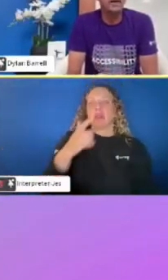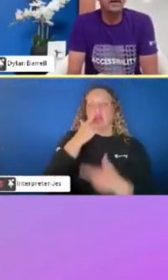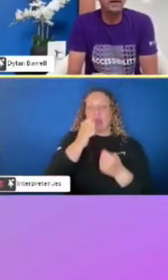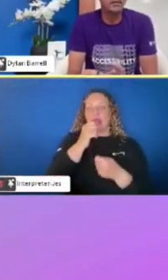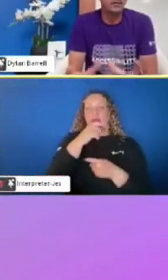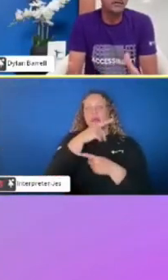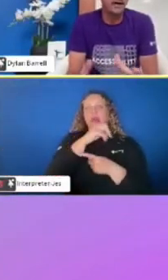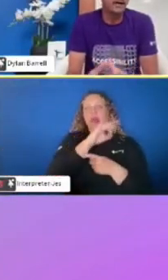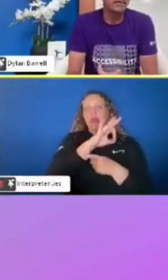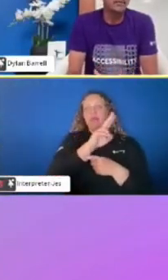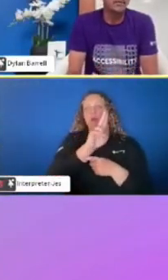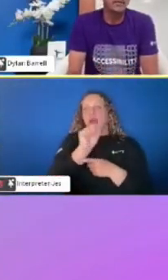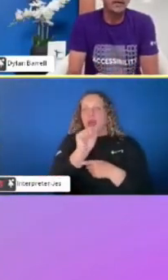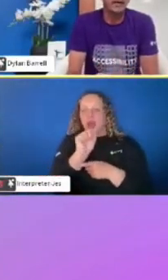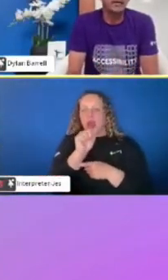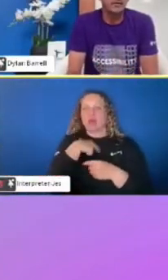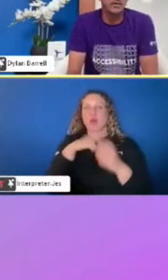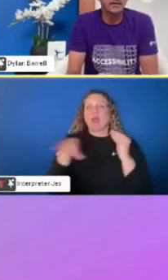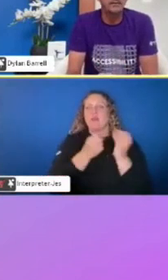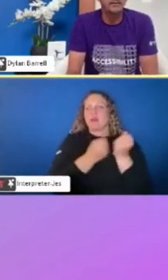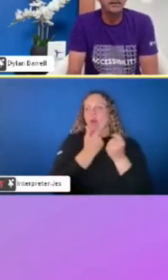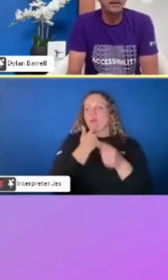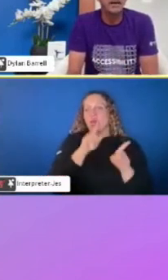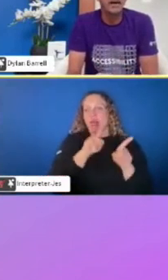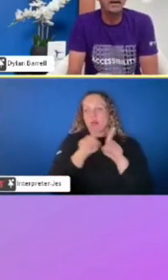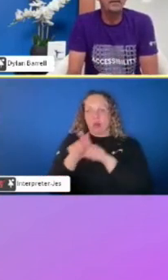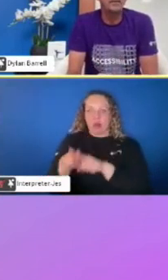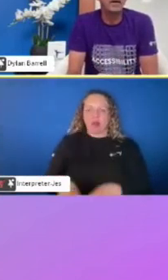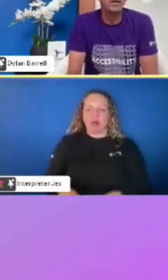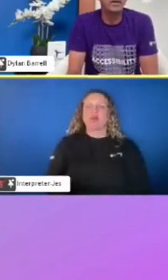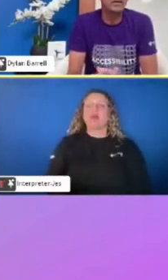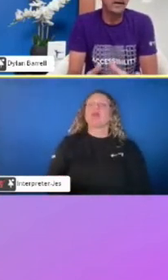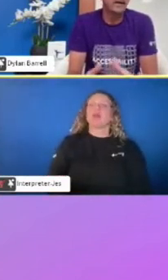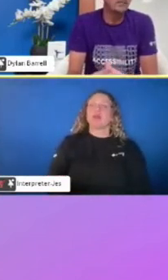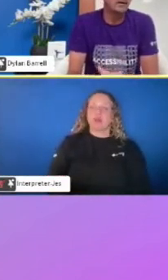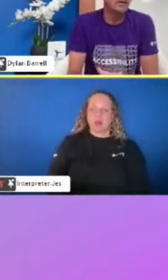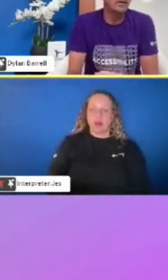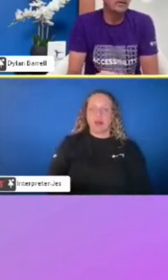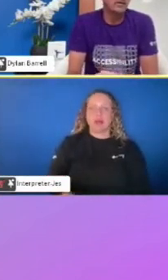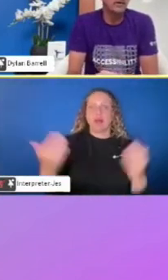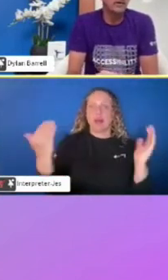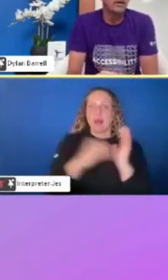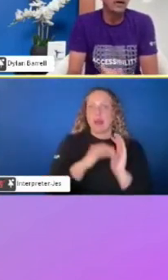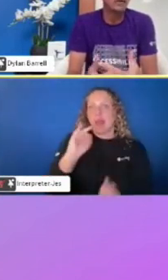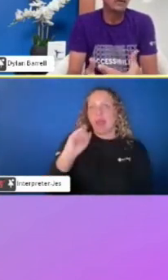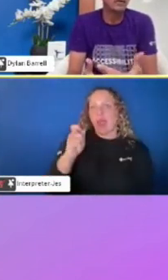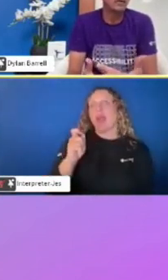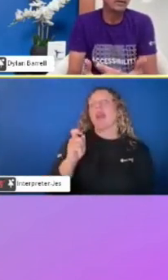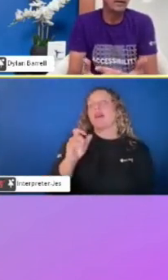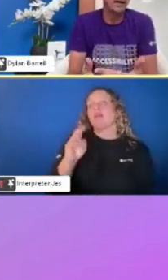and so we've added support for that as well. And once again, axe Monitor is also over the course of the year